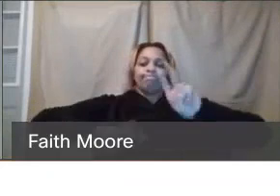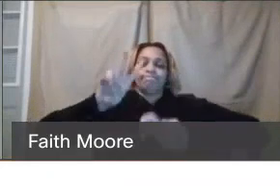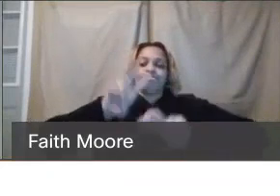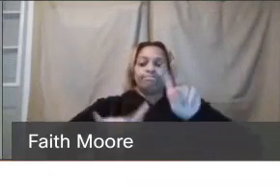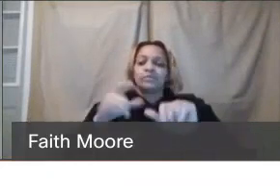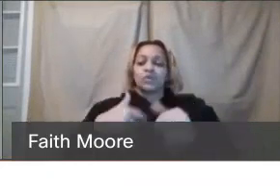And what that means is,